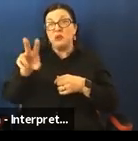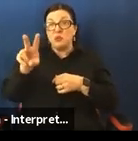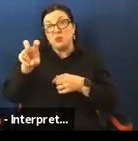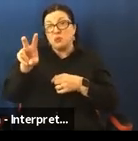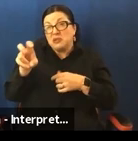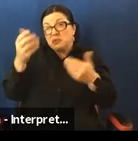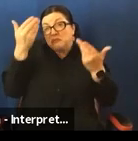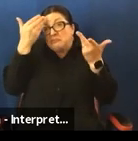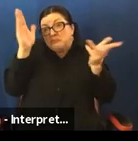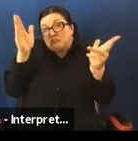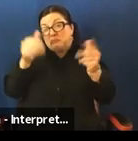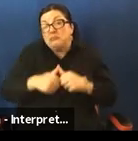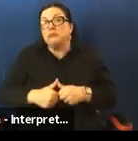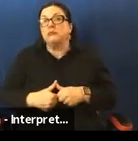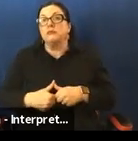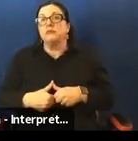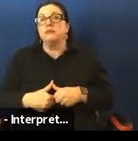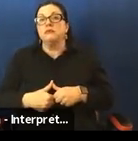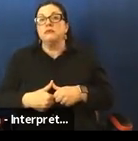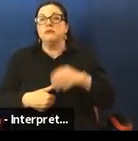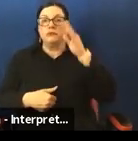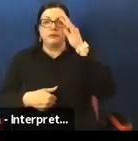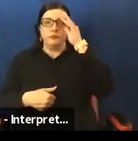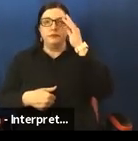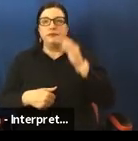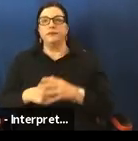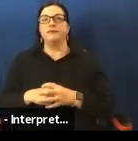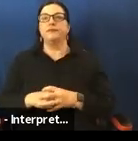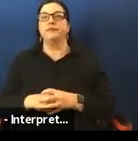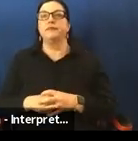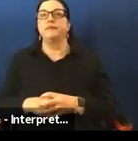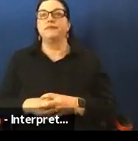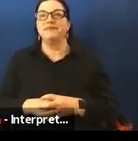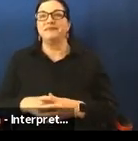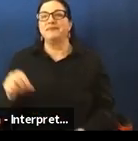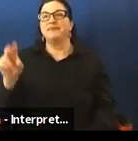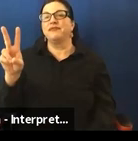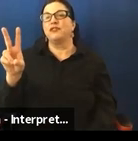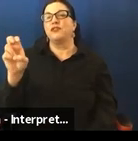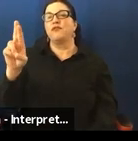Jason Williams: And then, yeah, Natalie top is is also a worker. Okay, so there you go. Rhonda currently has 76 IN THE NEXT STEP program.